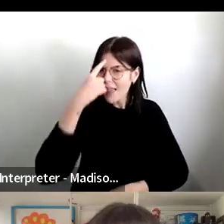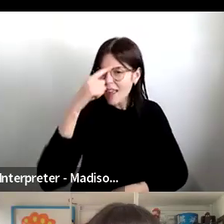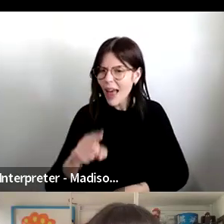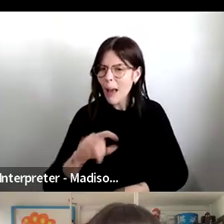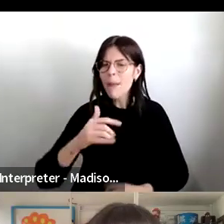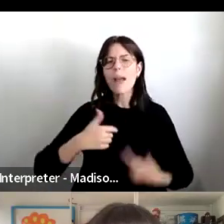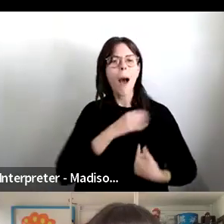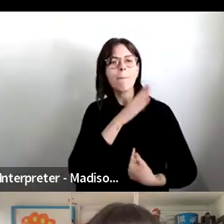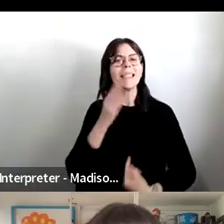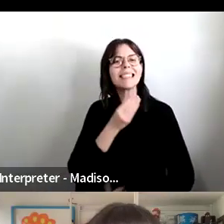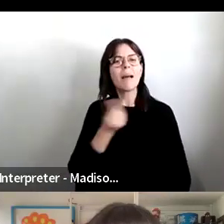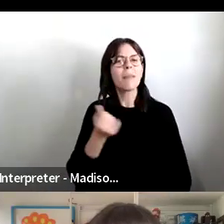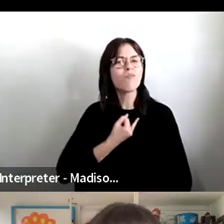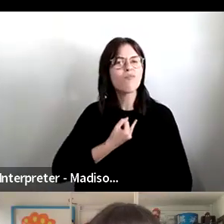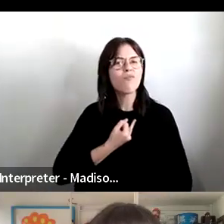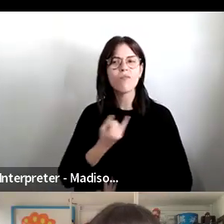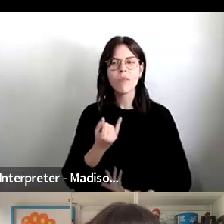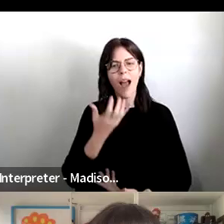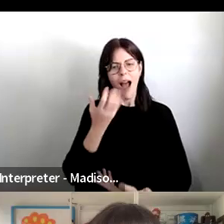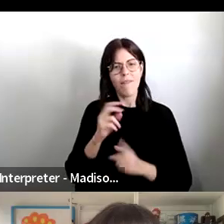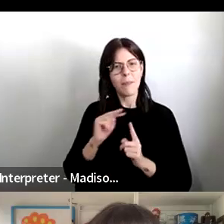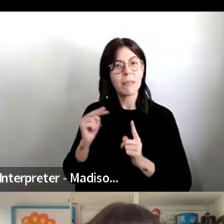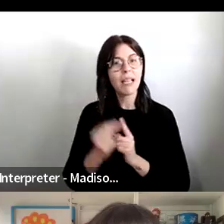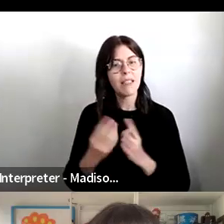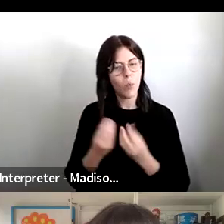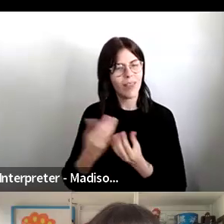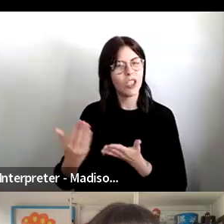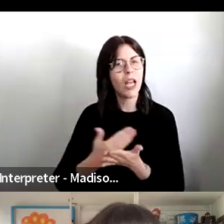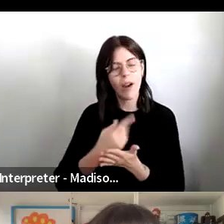close -- something full stop" there is a perspective of sharing, which is really helpful.